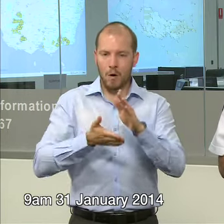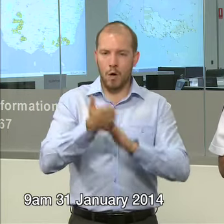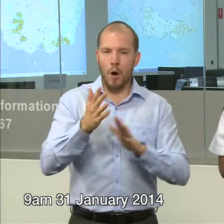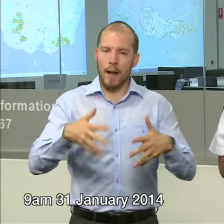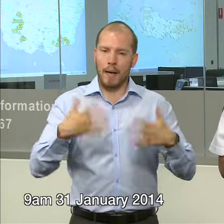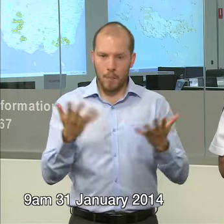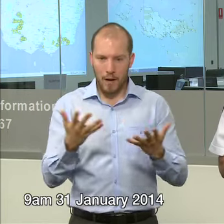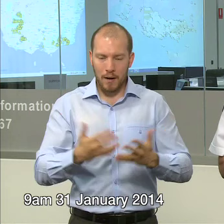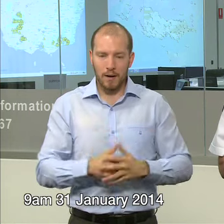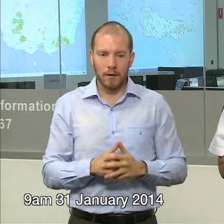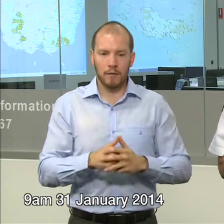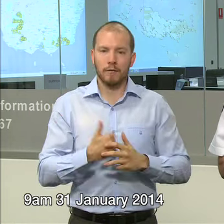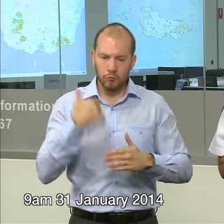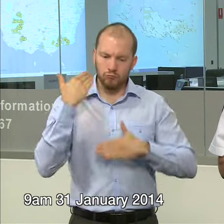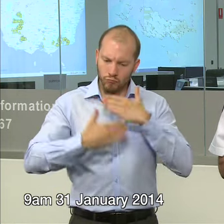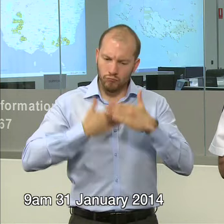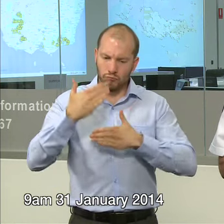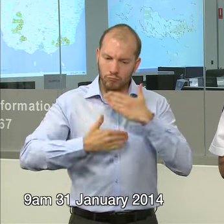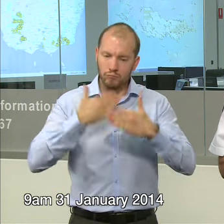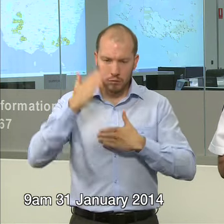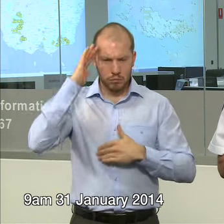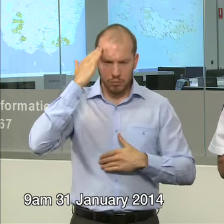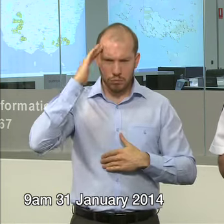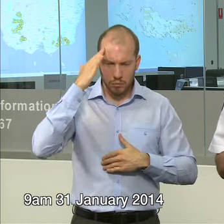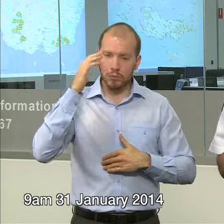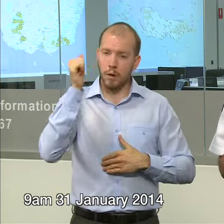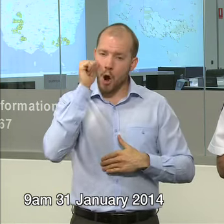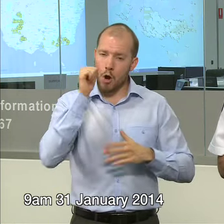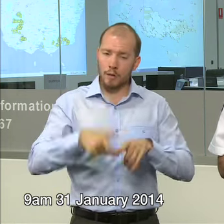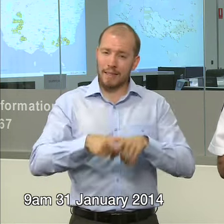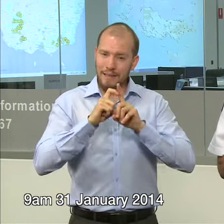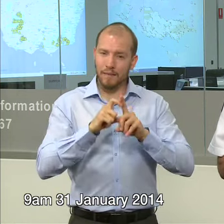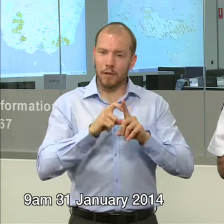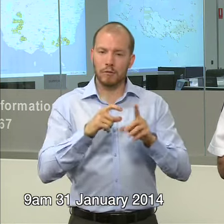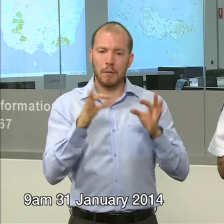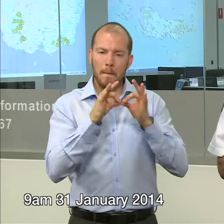I know itís difficult if you are out there day after day in the heat. If you live in Bendigo or Mildura, itís just hot.